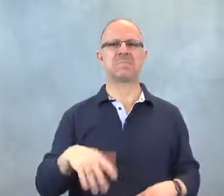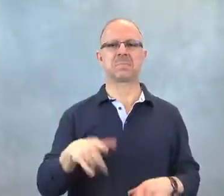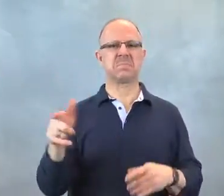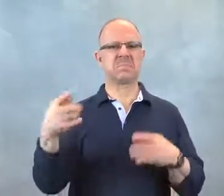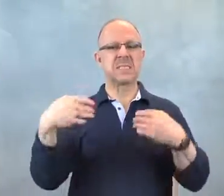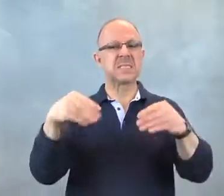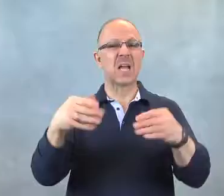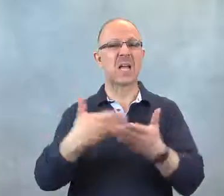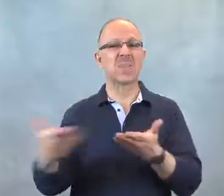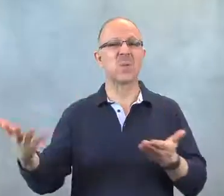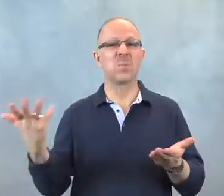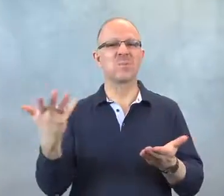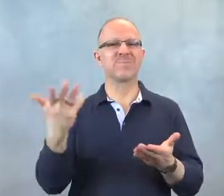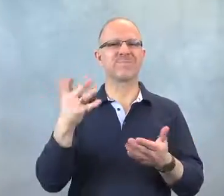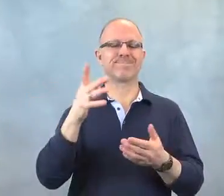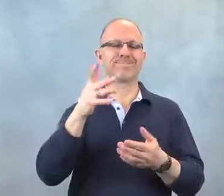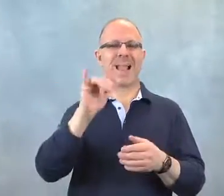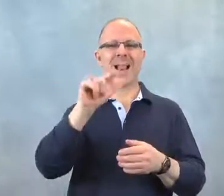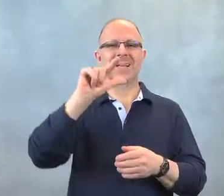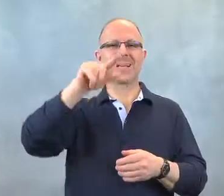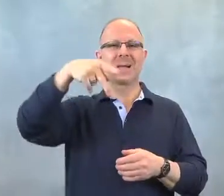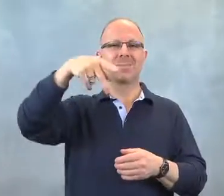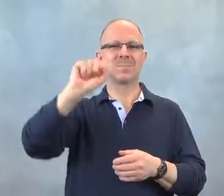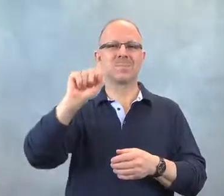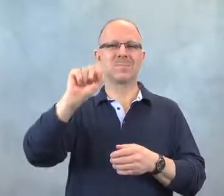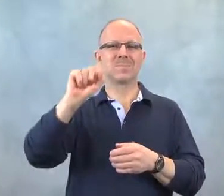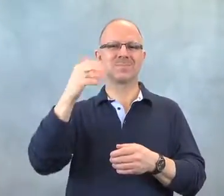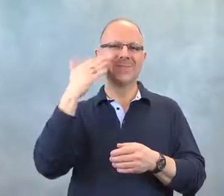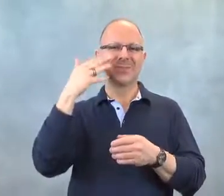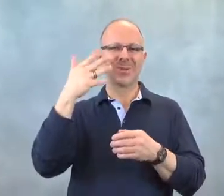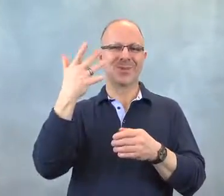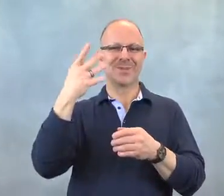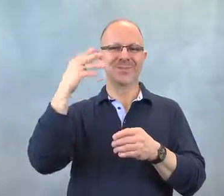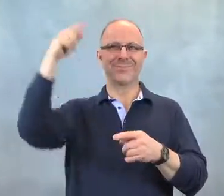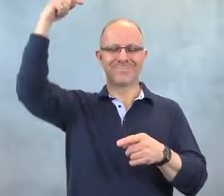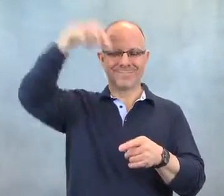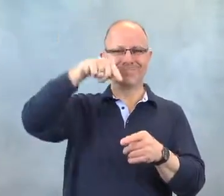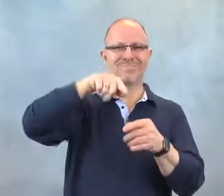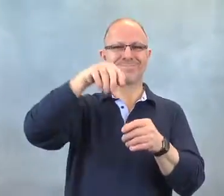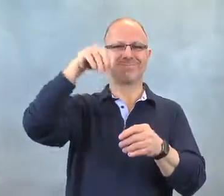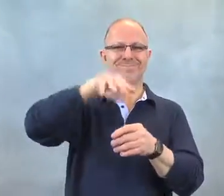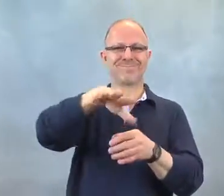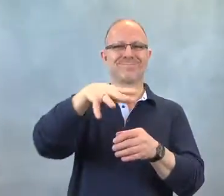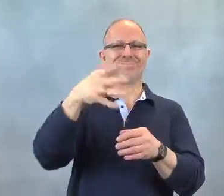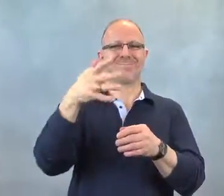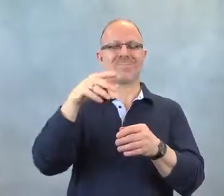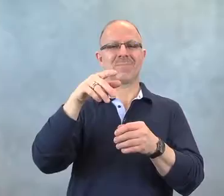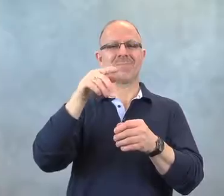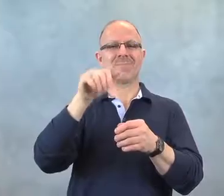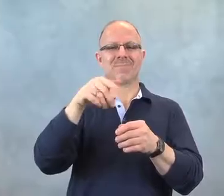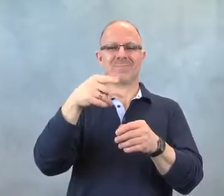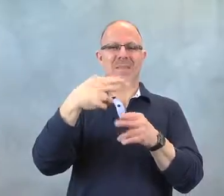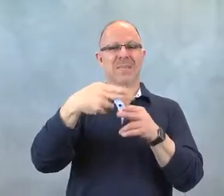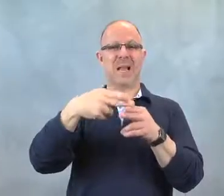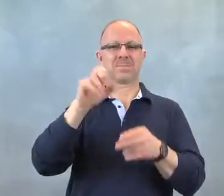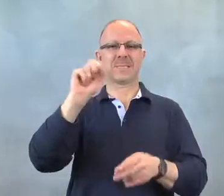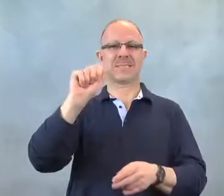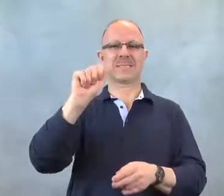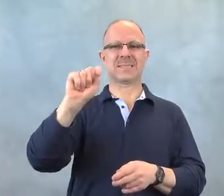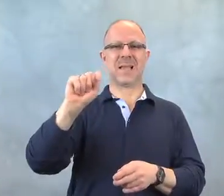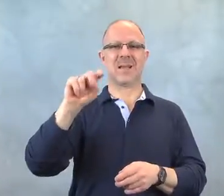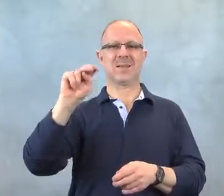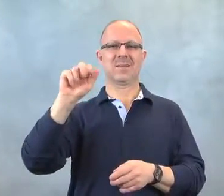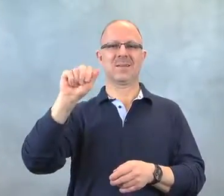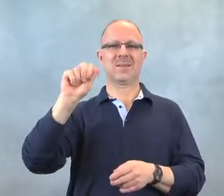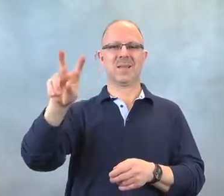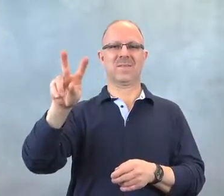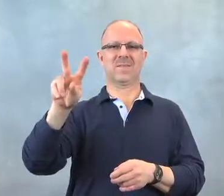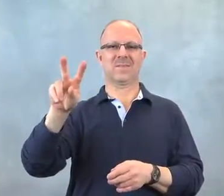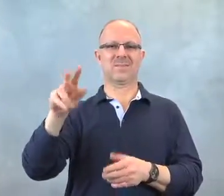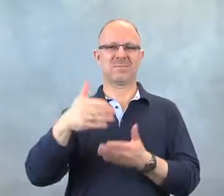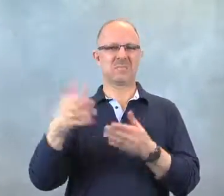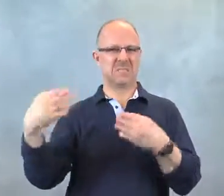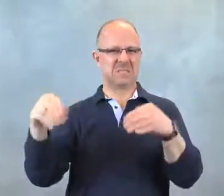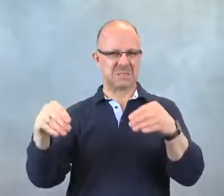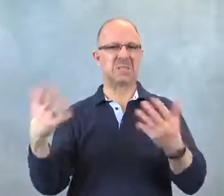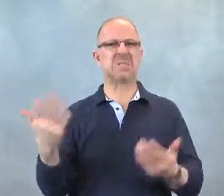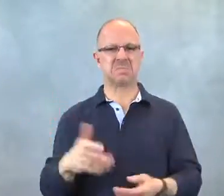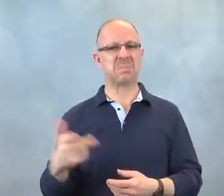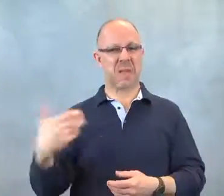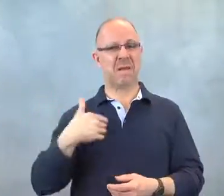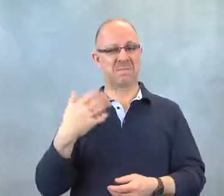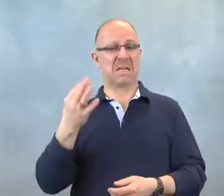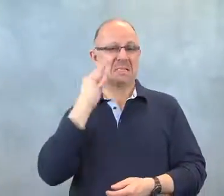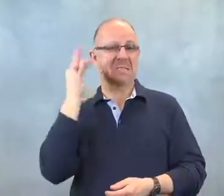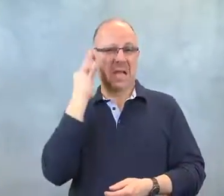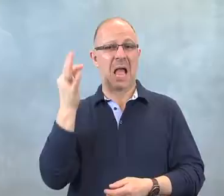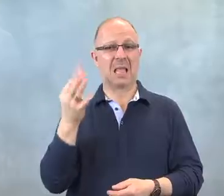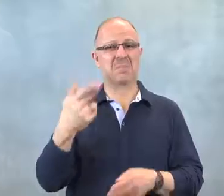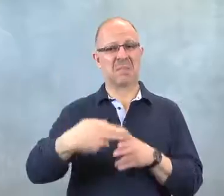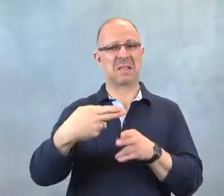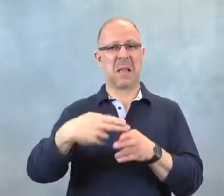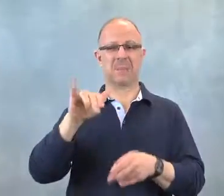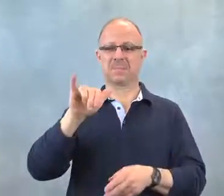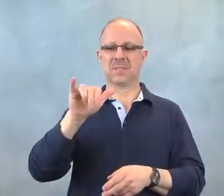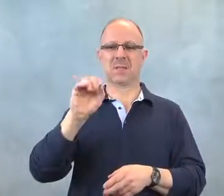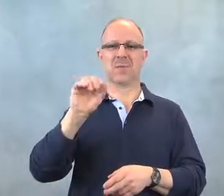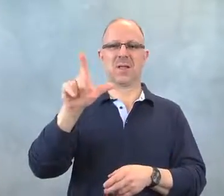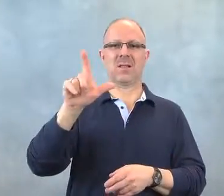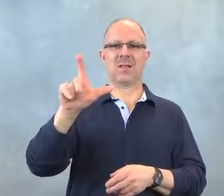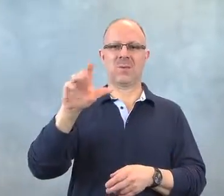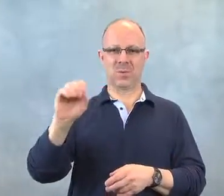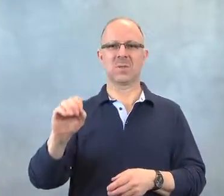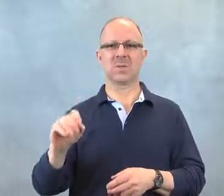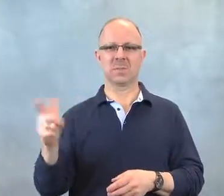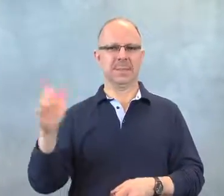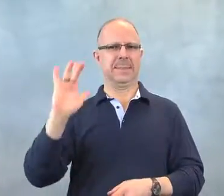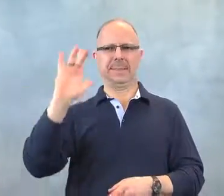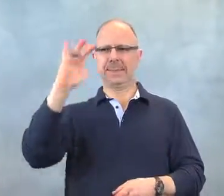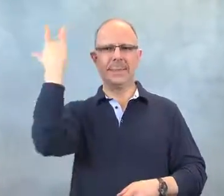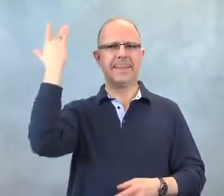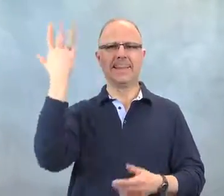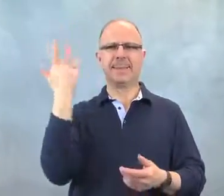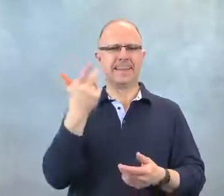He's in sales for SatNav, which is kind of like GPS equipment.